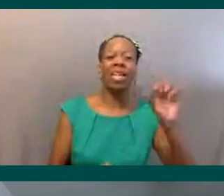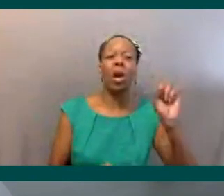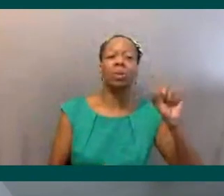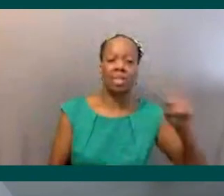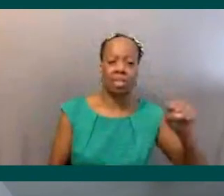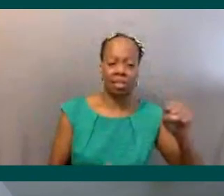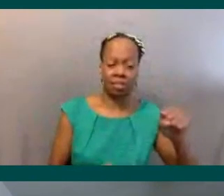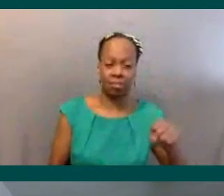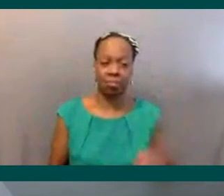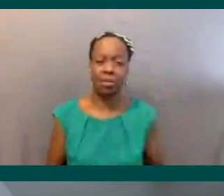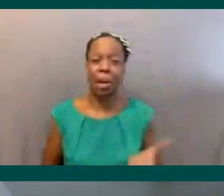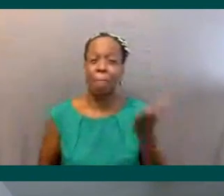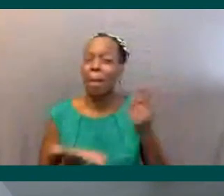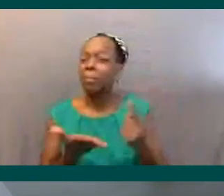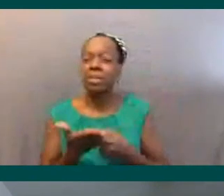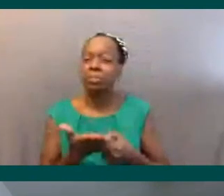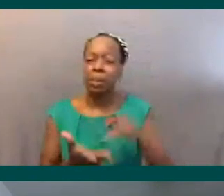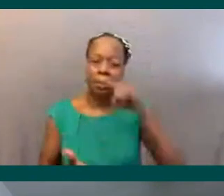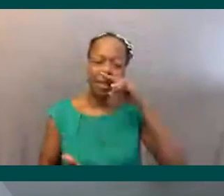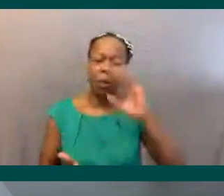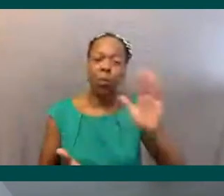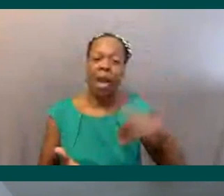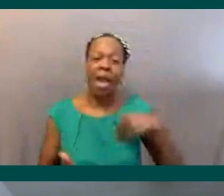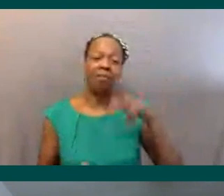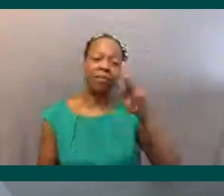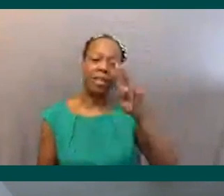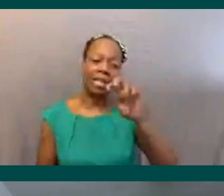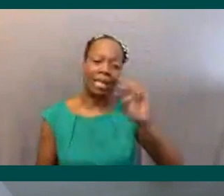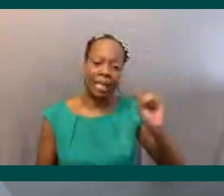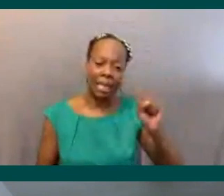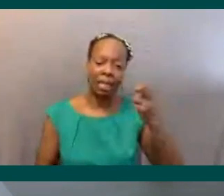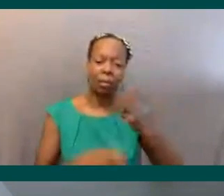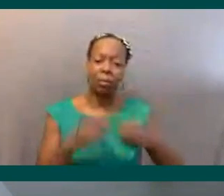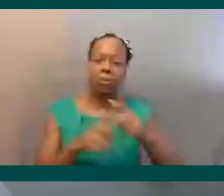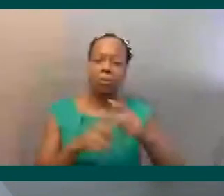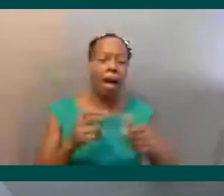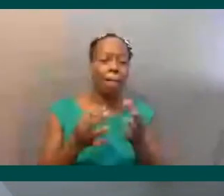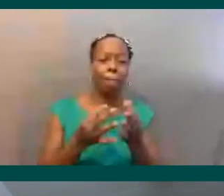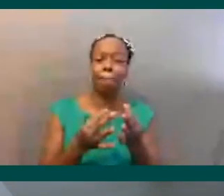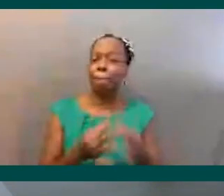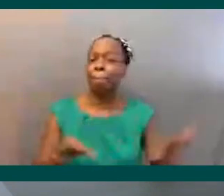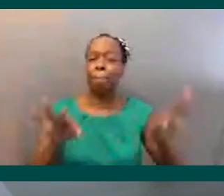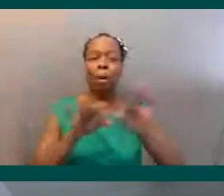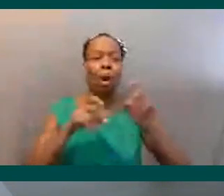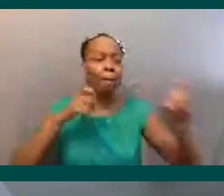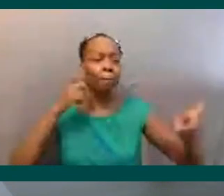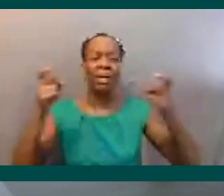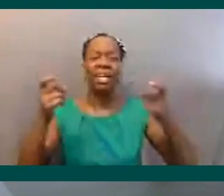but the big ones that need big interventions are hip dislocations and scoliosis.